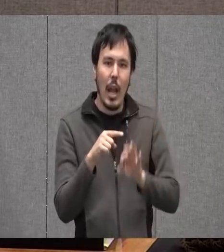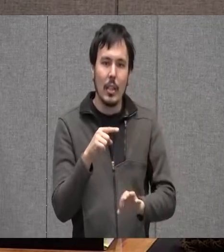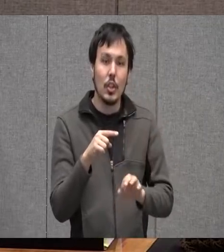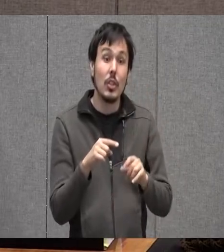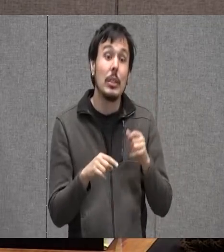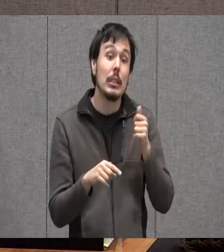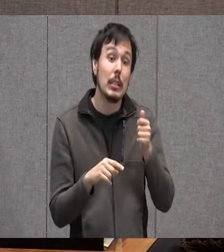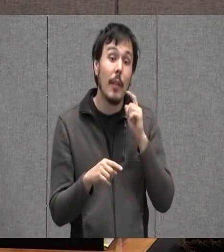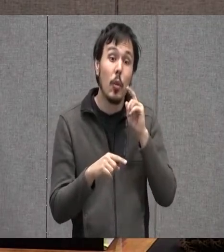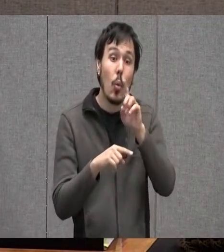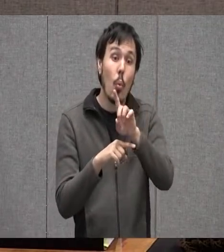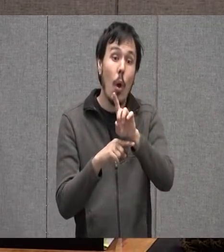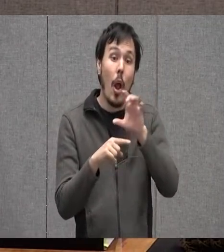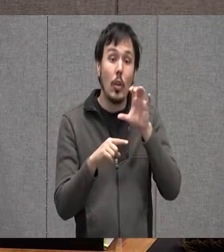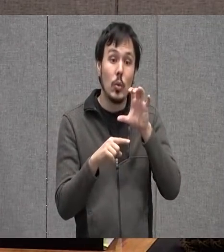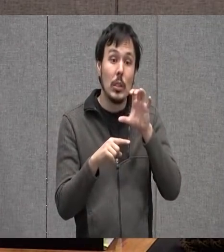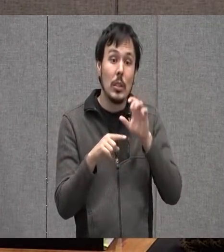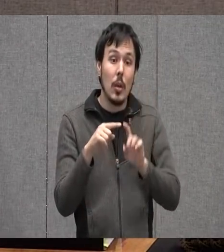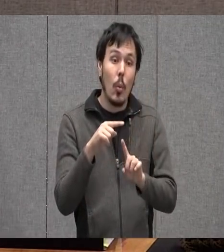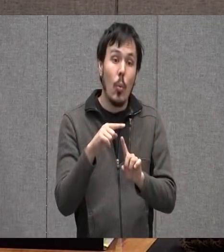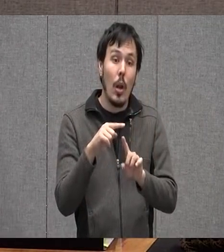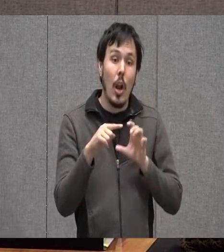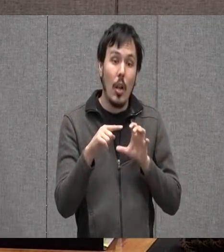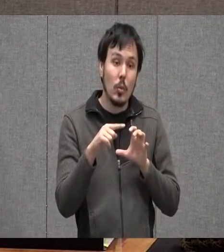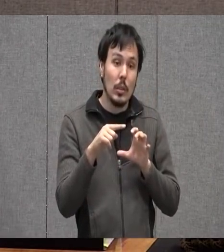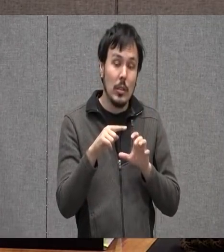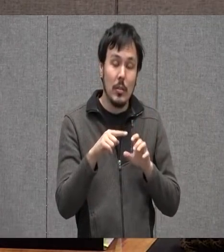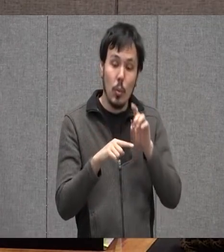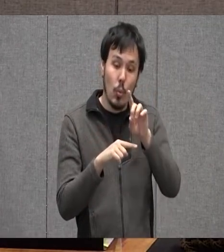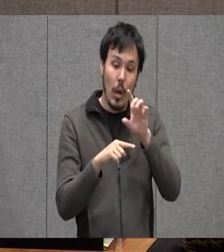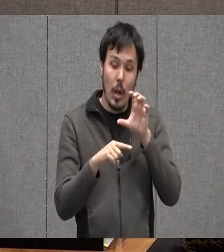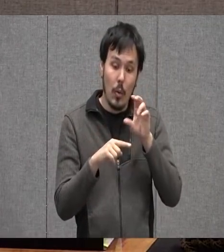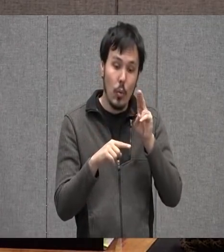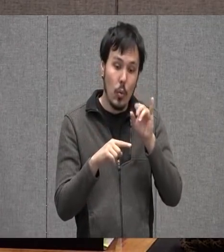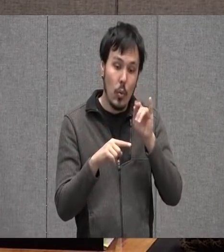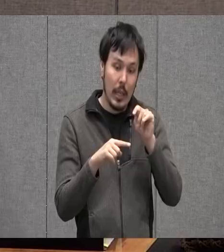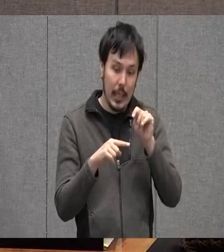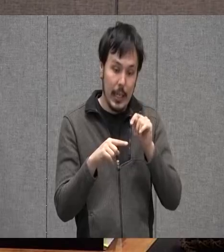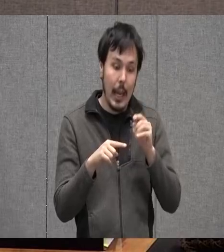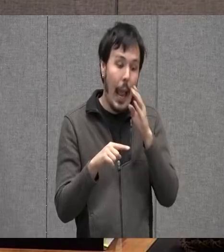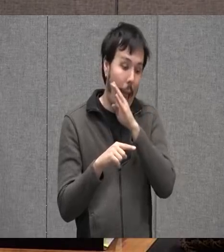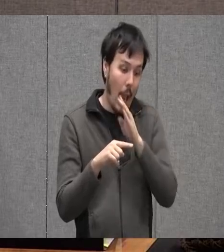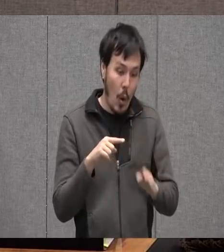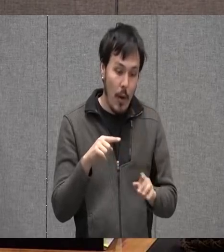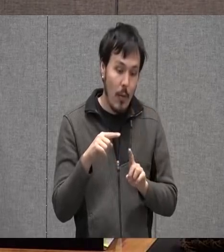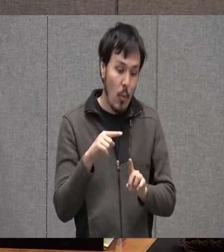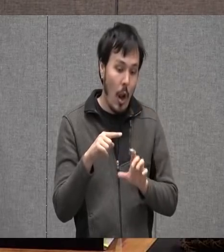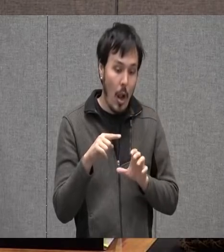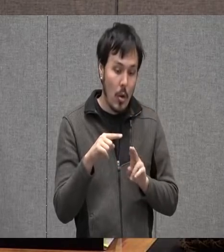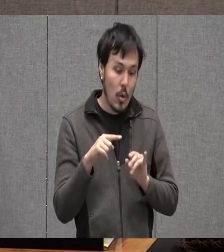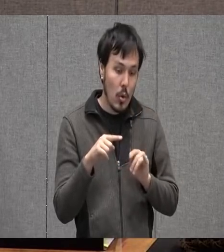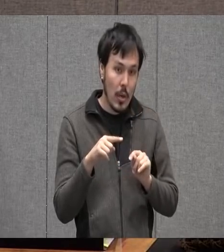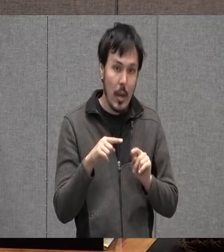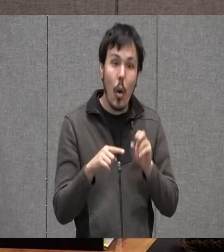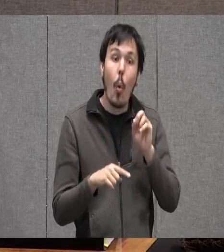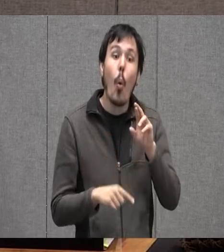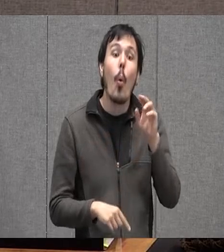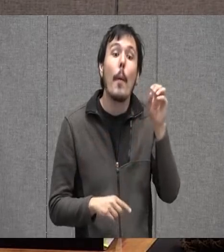It's 100 out of 100 units. We could also think about it as a percent.